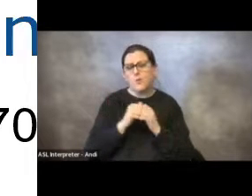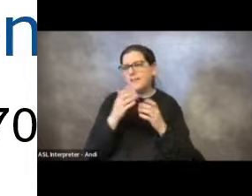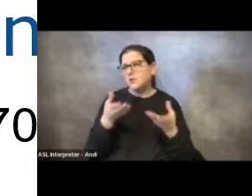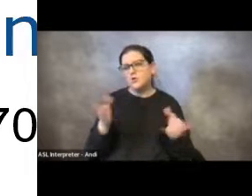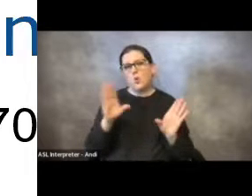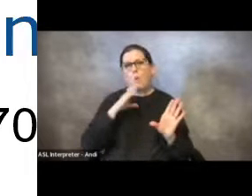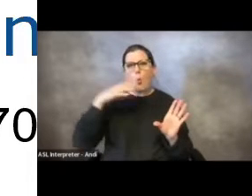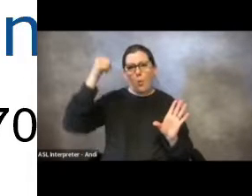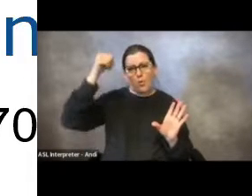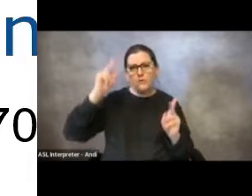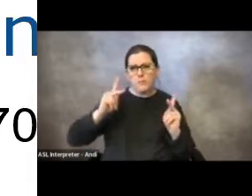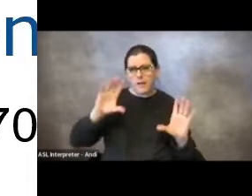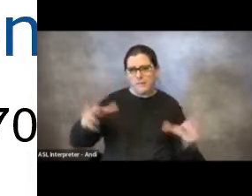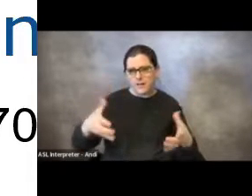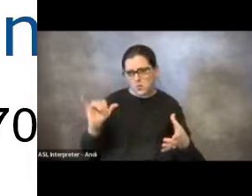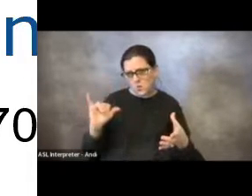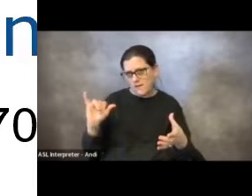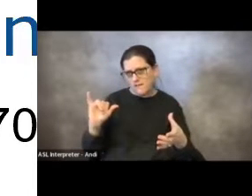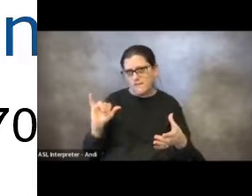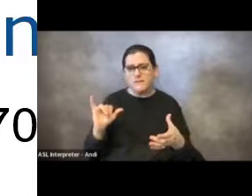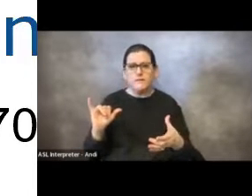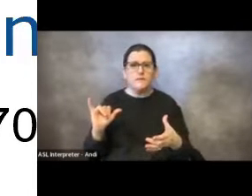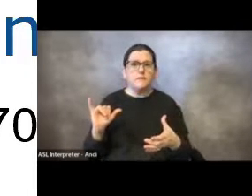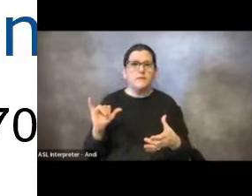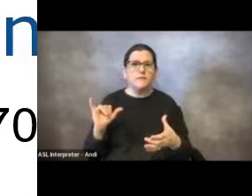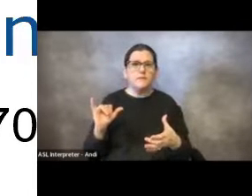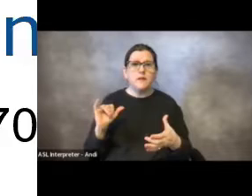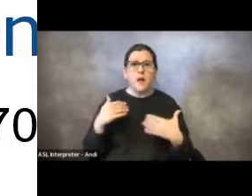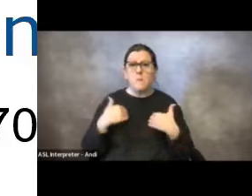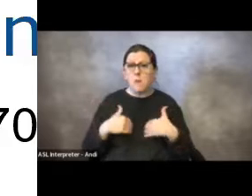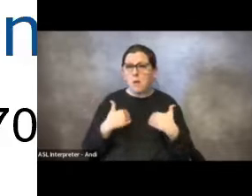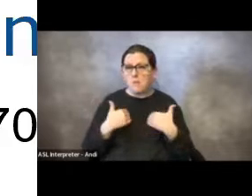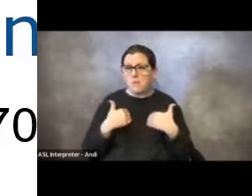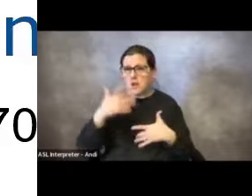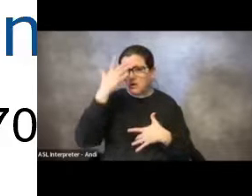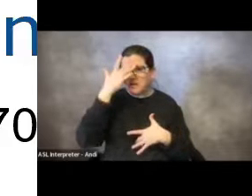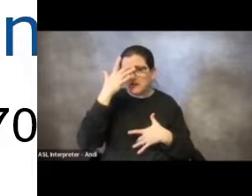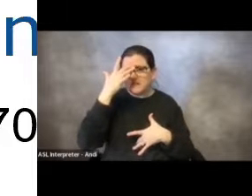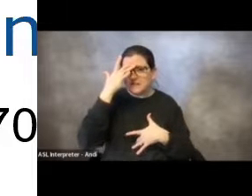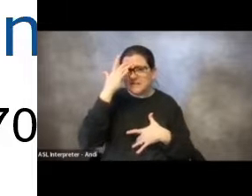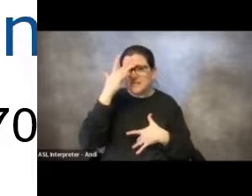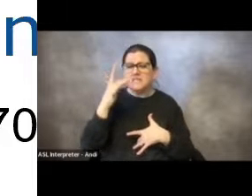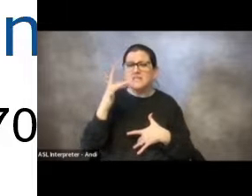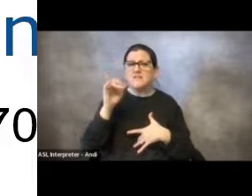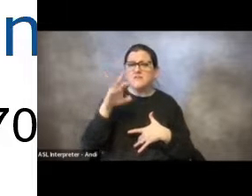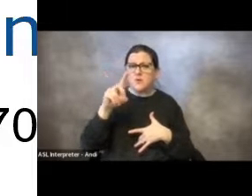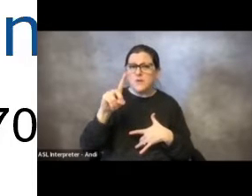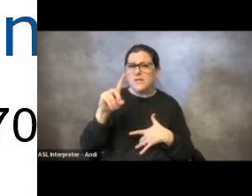older adult population, things like pulmonary diseases, and fluid and electrolyte disorders,